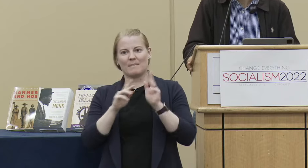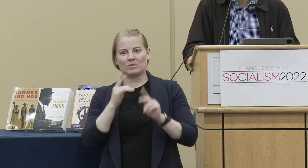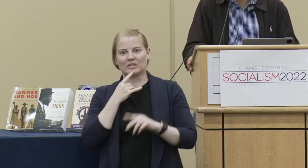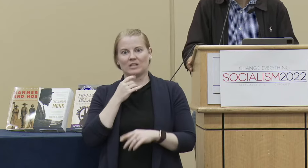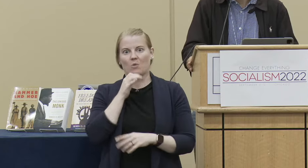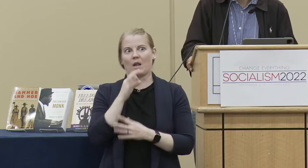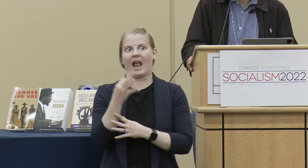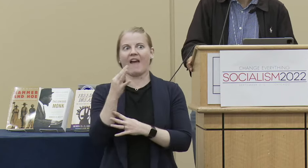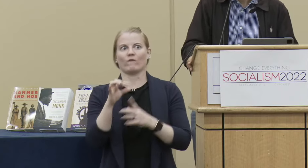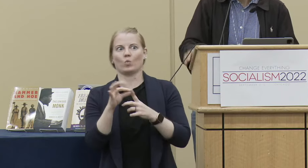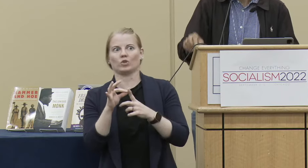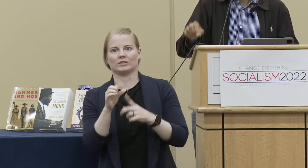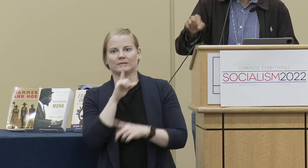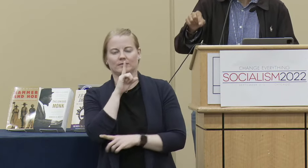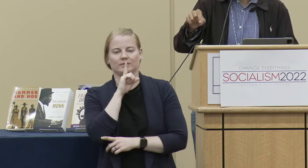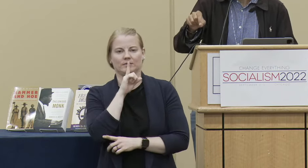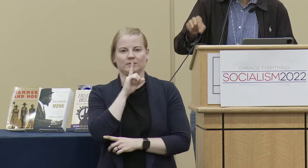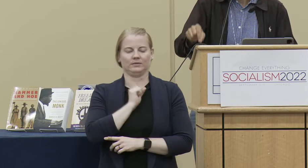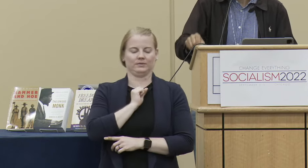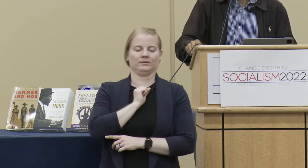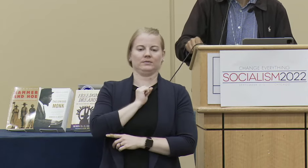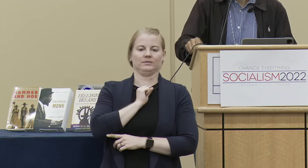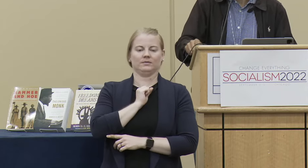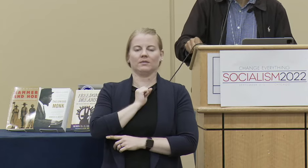we talk about fascism, and people say don't use the F